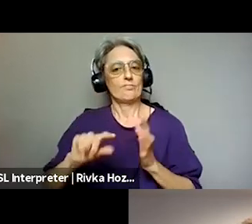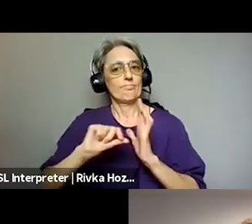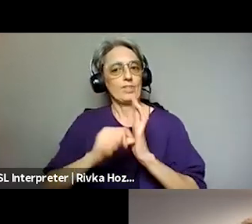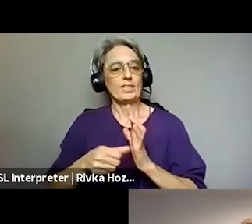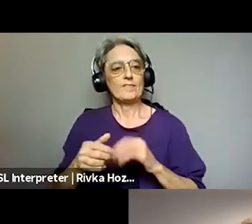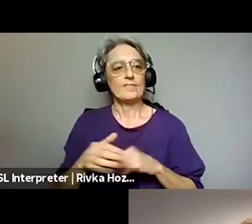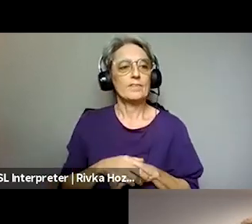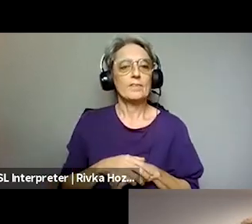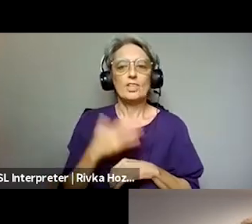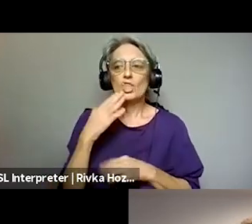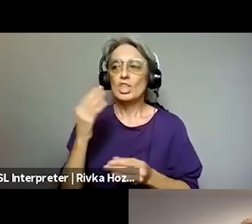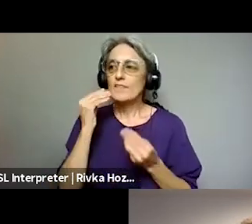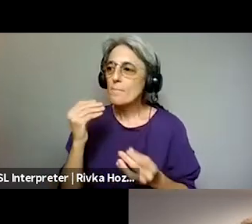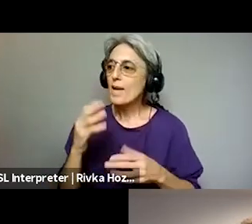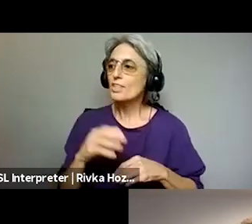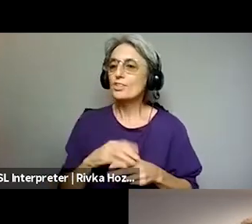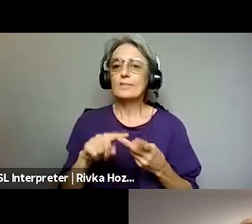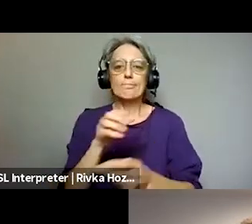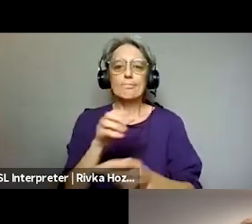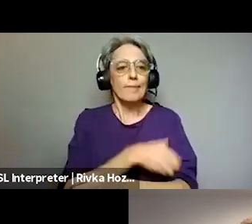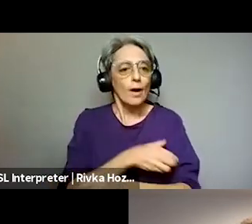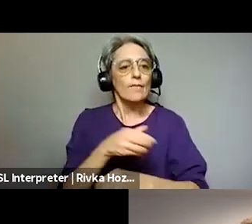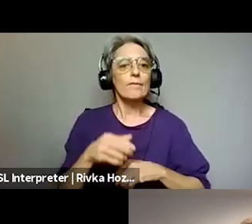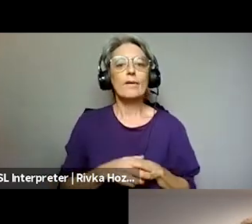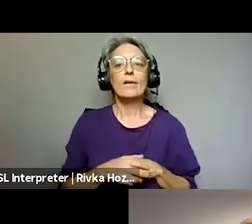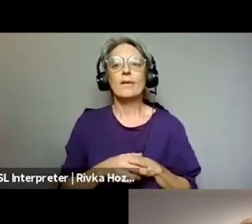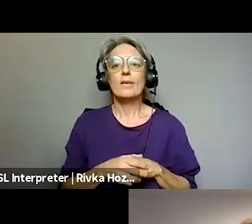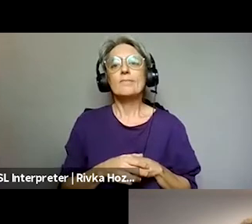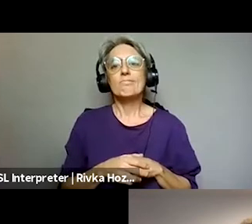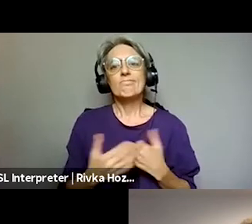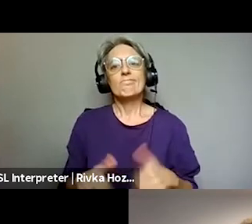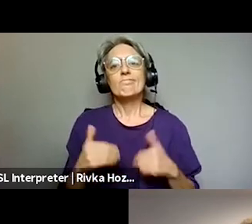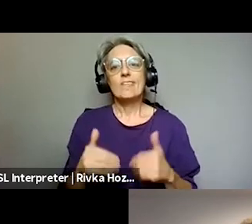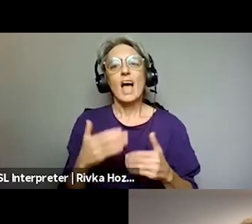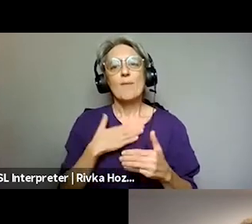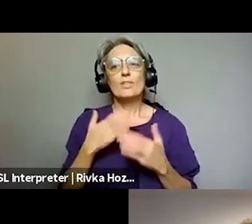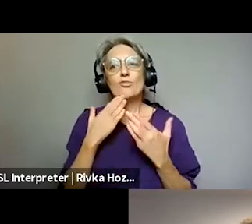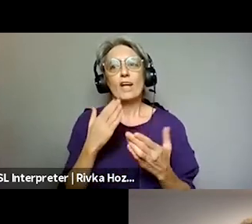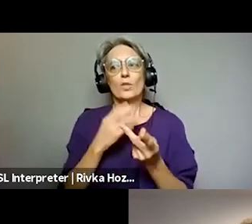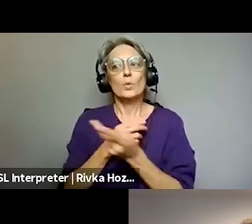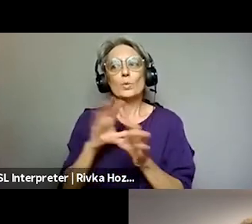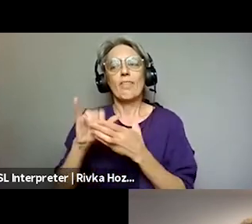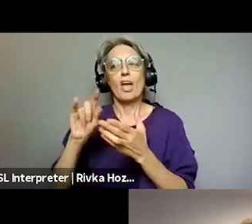and it’s powerful and I’m so grateful that you guys are doing this research and that you’re here